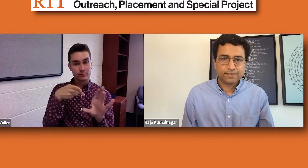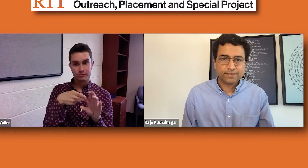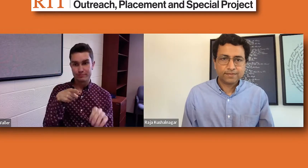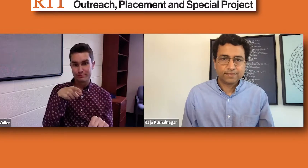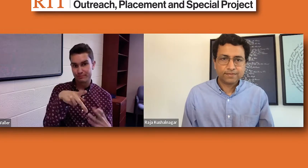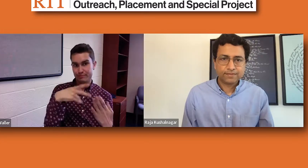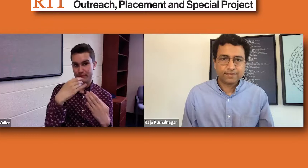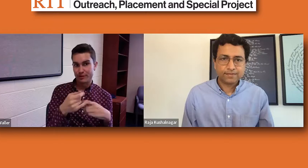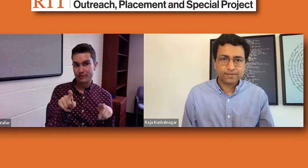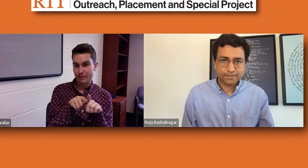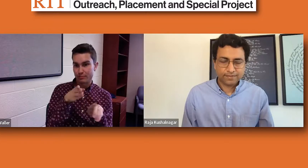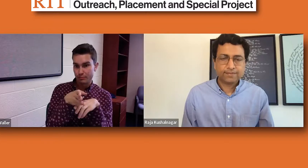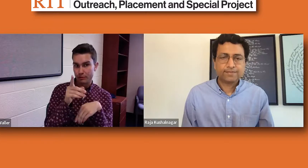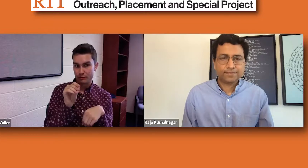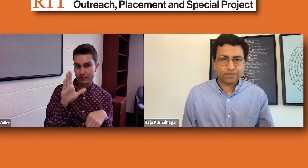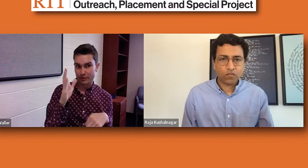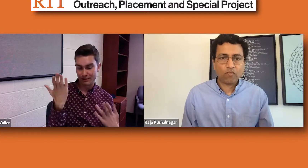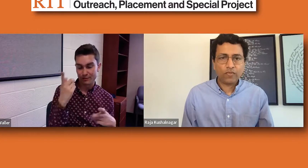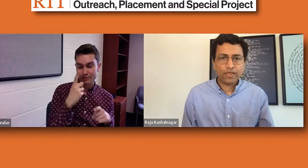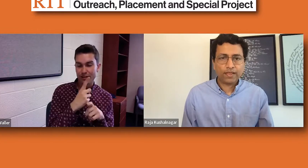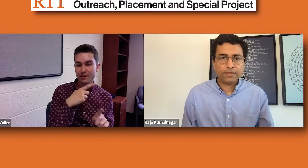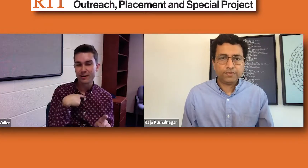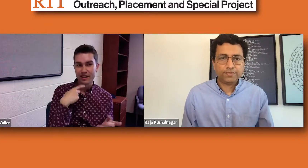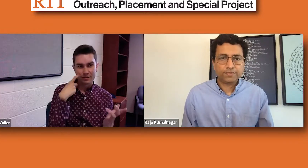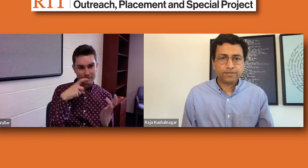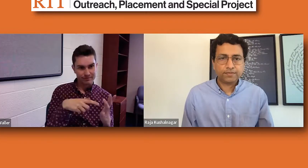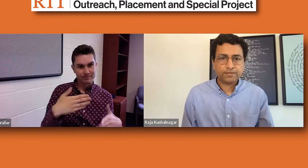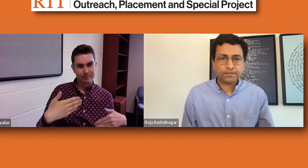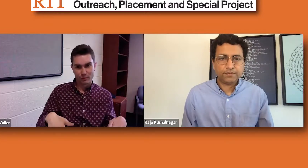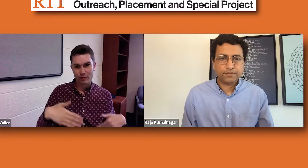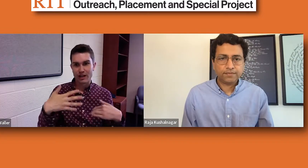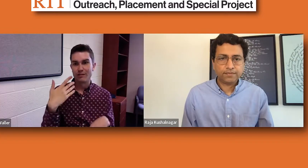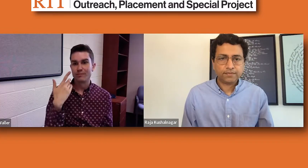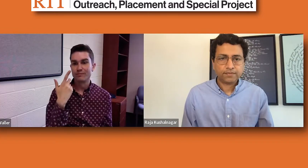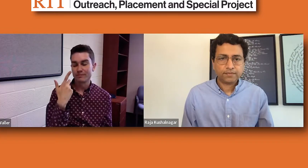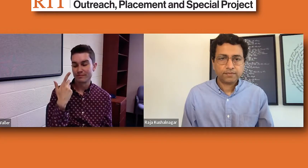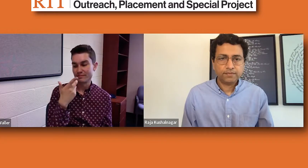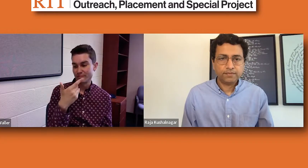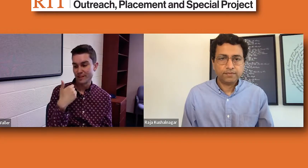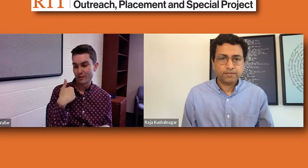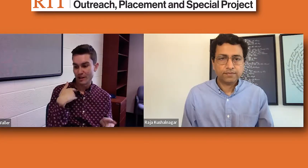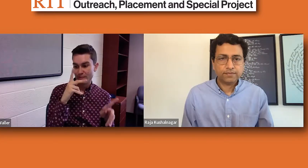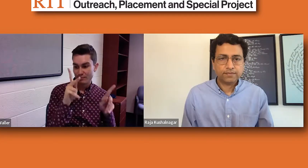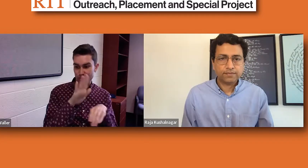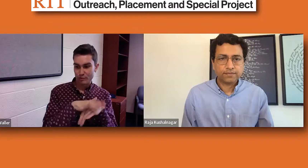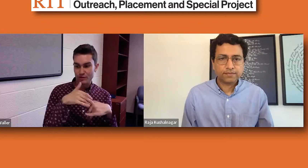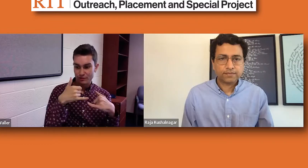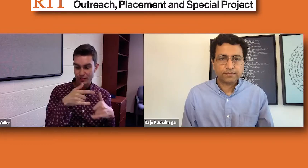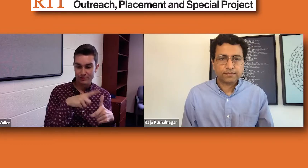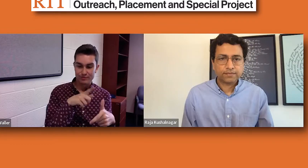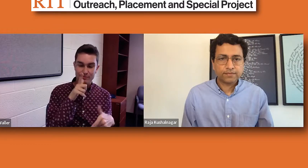which is, you know, the project that I work with you on a few years ago. And so people on that grant were involved